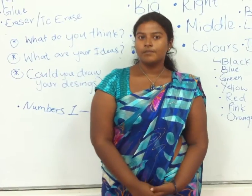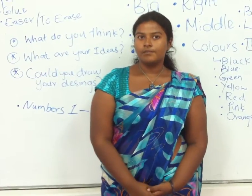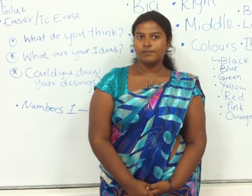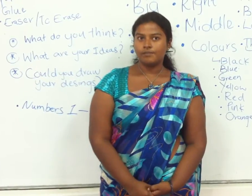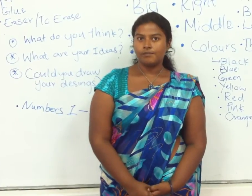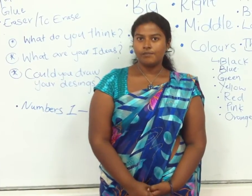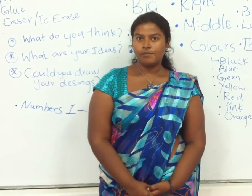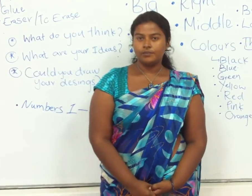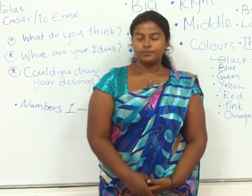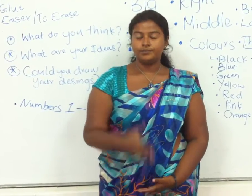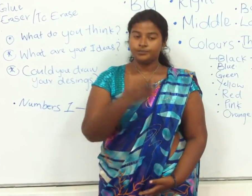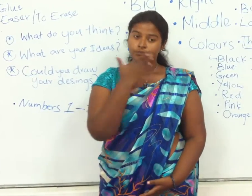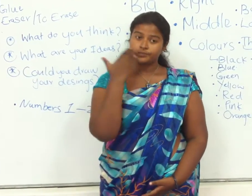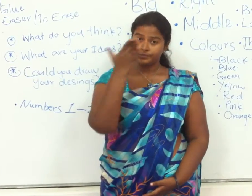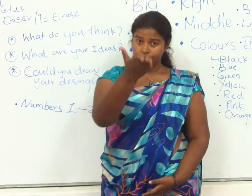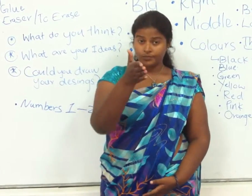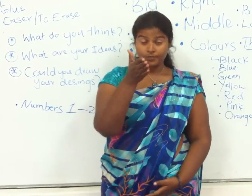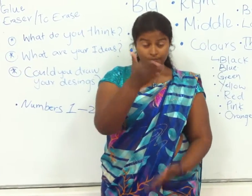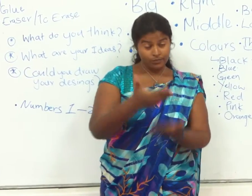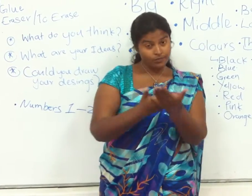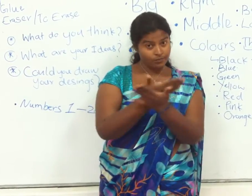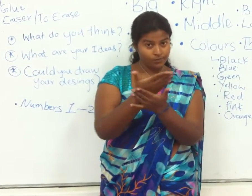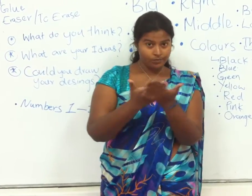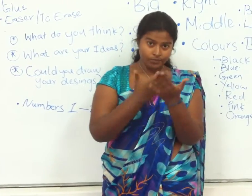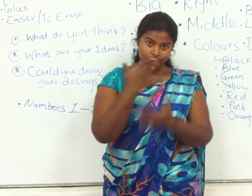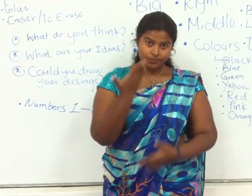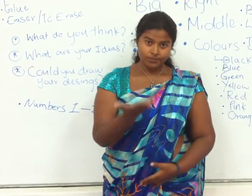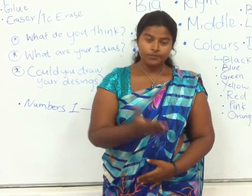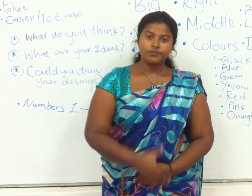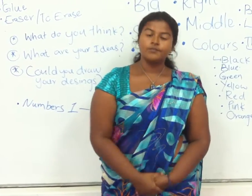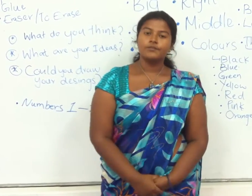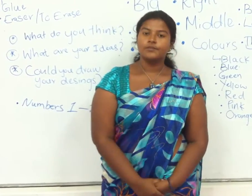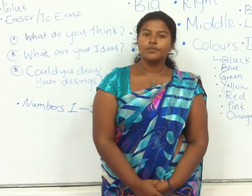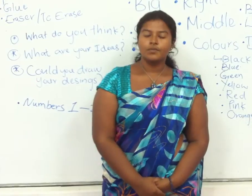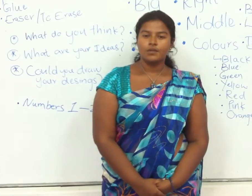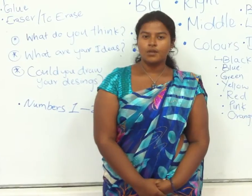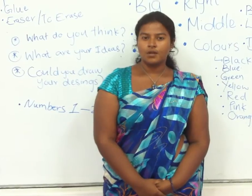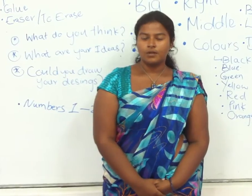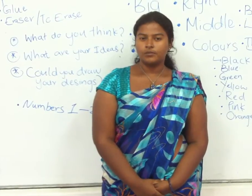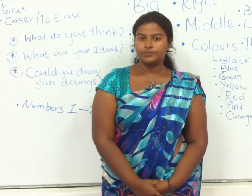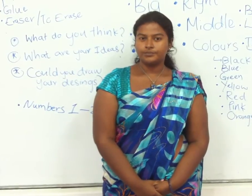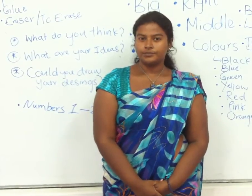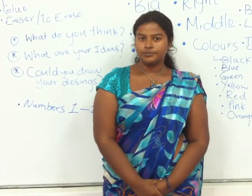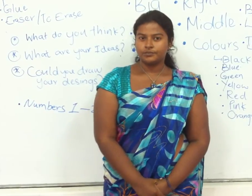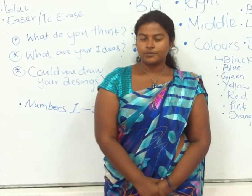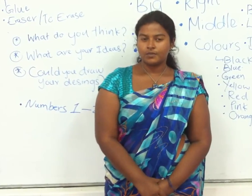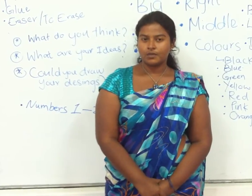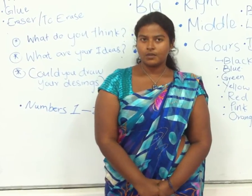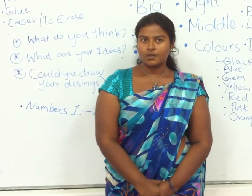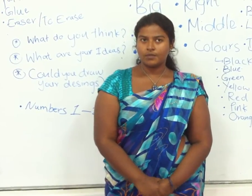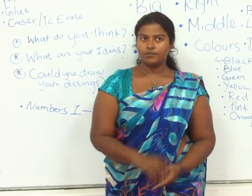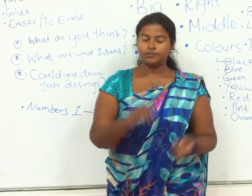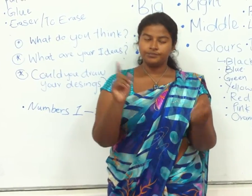Can you draw your design?